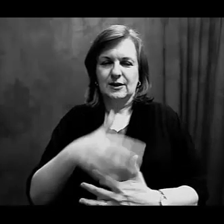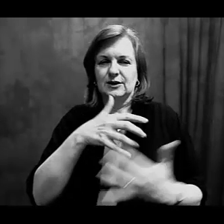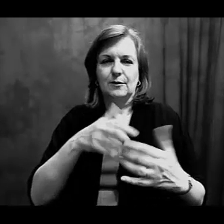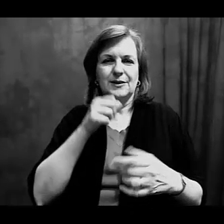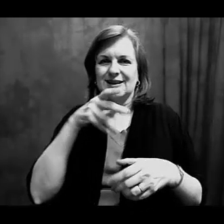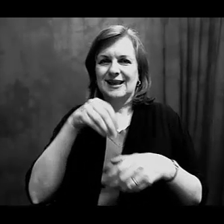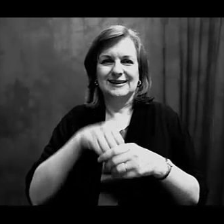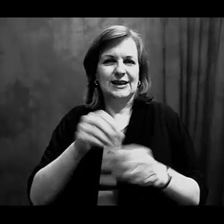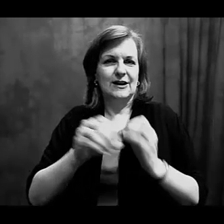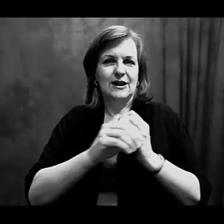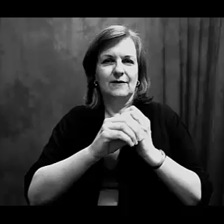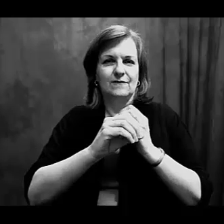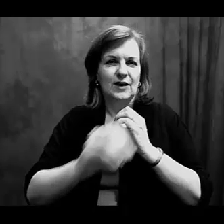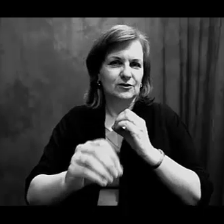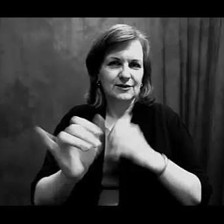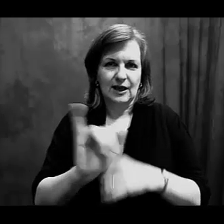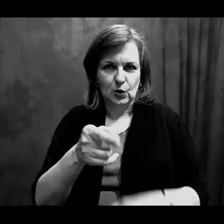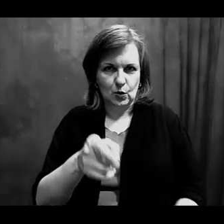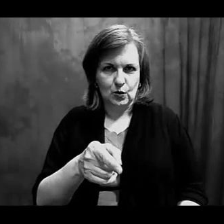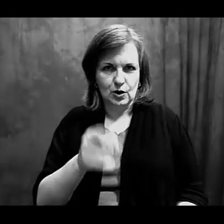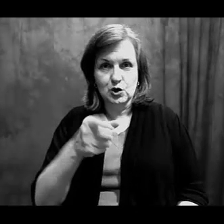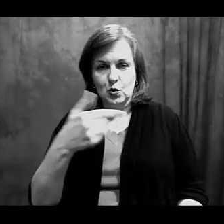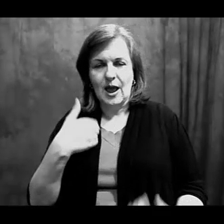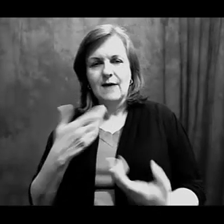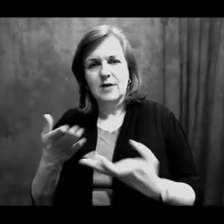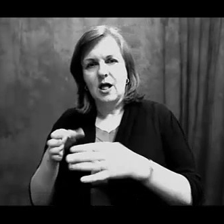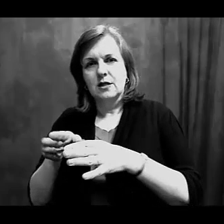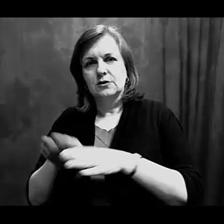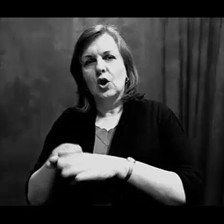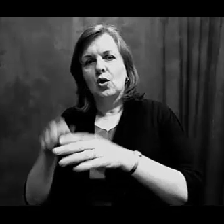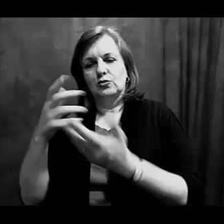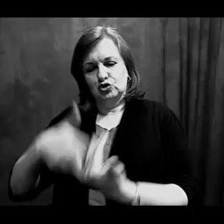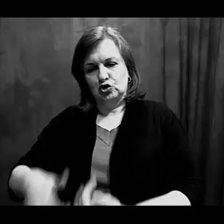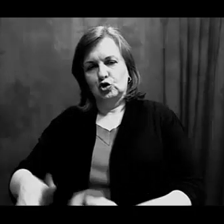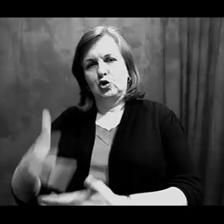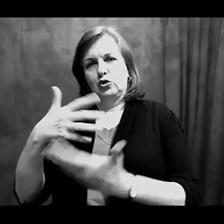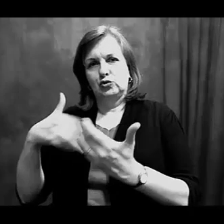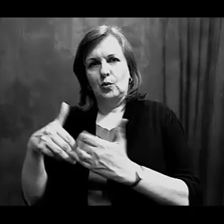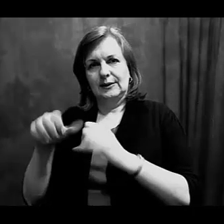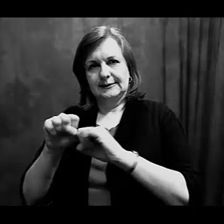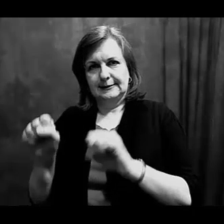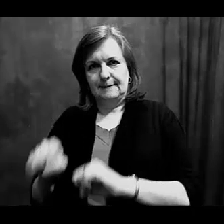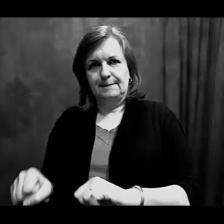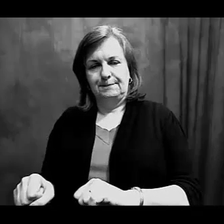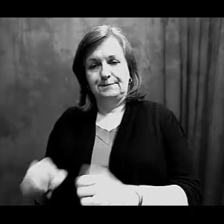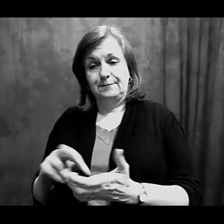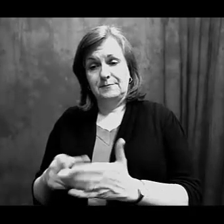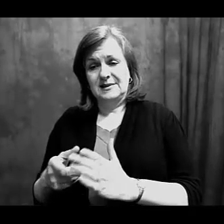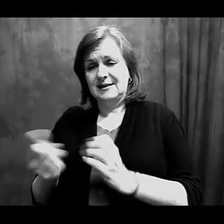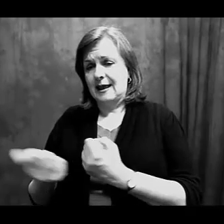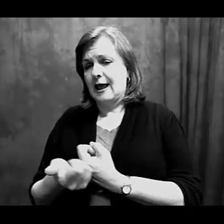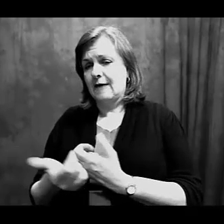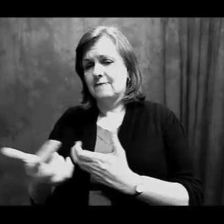we see is it's not contained like it is in you -- you have a closed circulatory system where everything